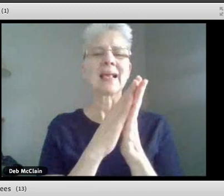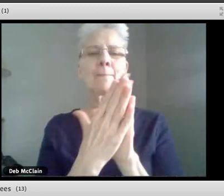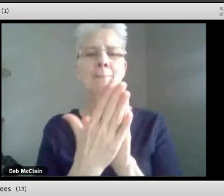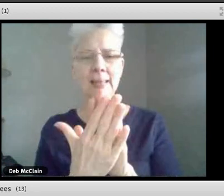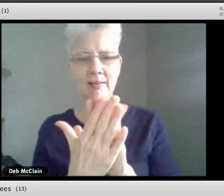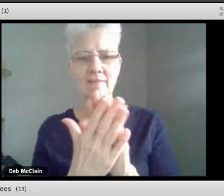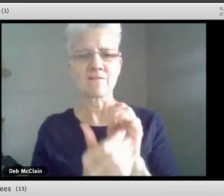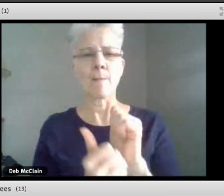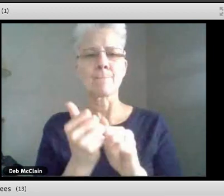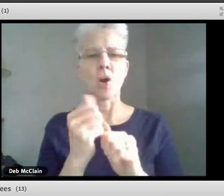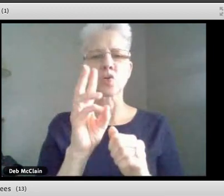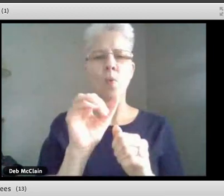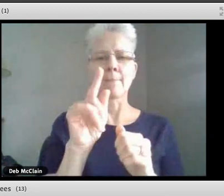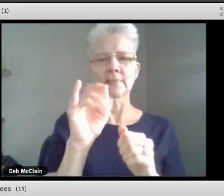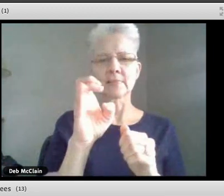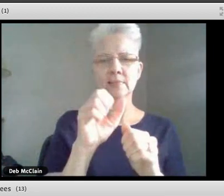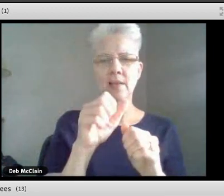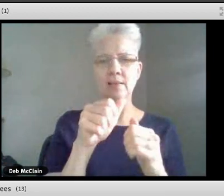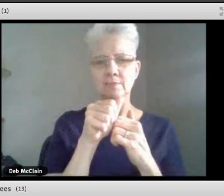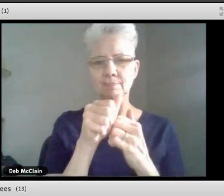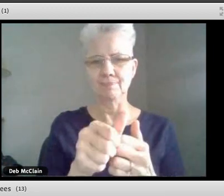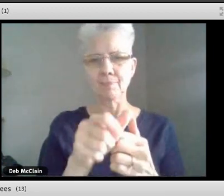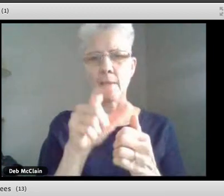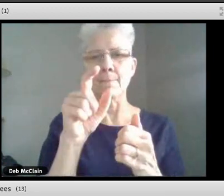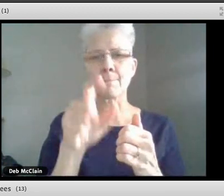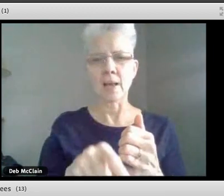and, in fact, Europe already is in alignment with that.